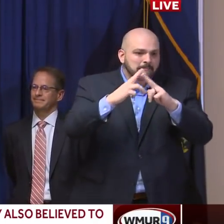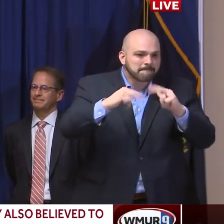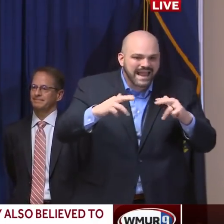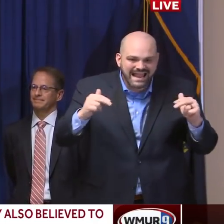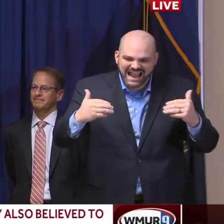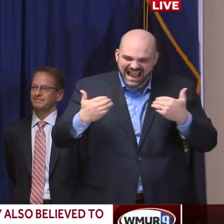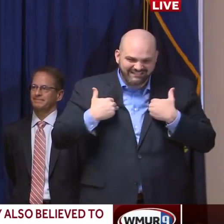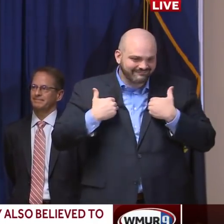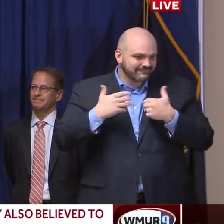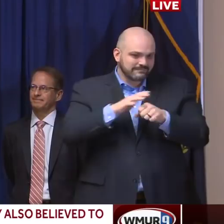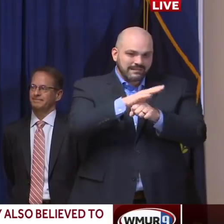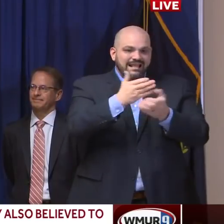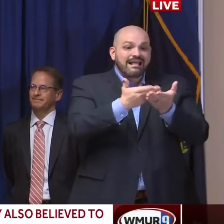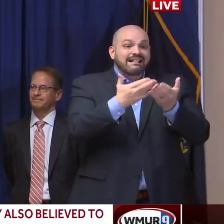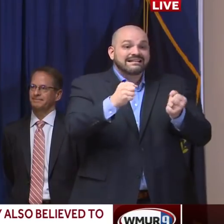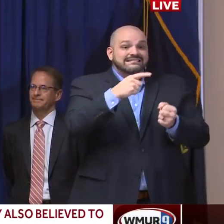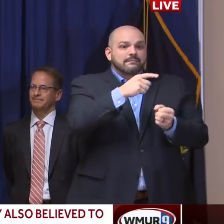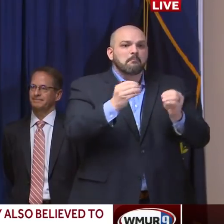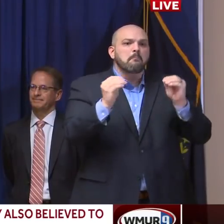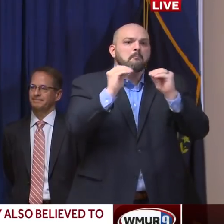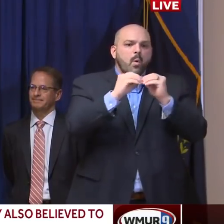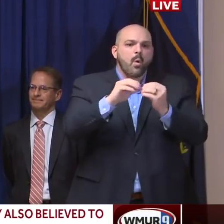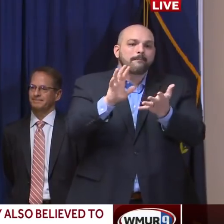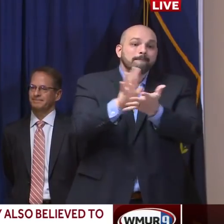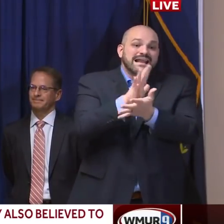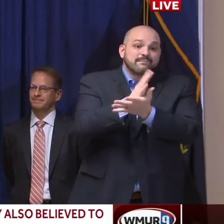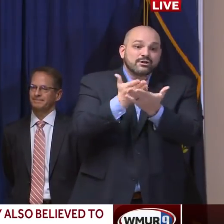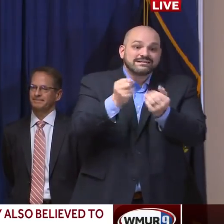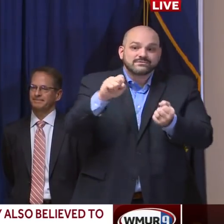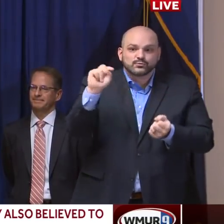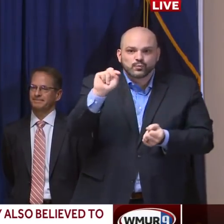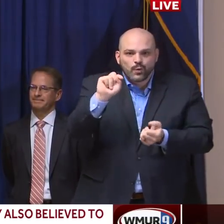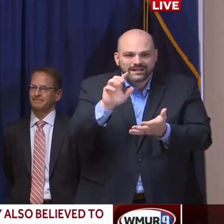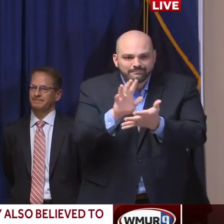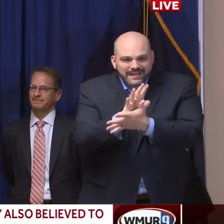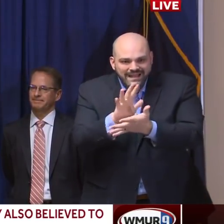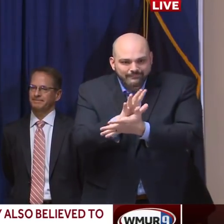THERE IS PLENTY OF EGGS AND BACON AND MILK AND THINGS OF THAT NATURE.